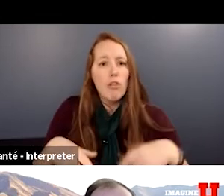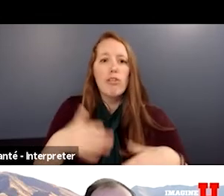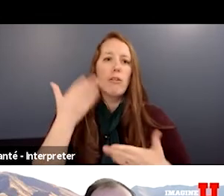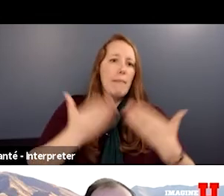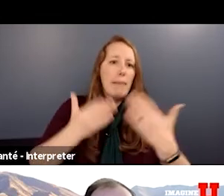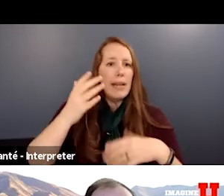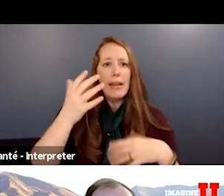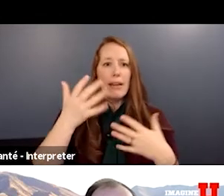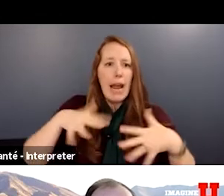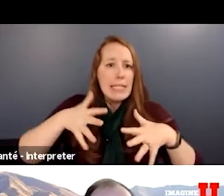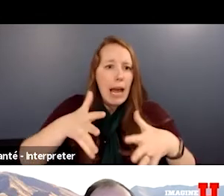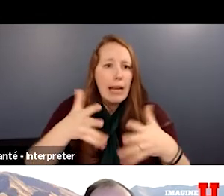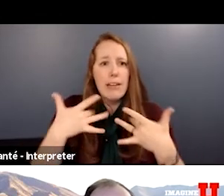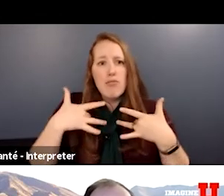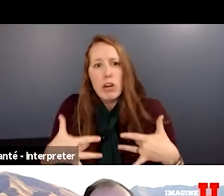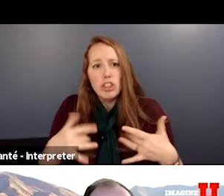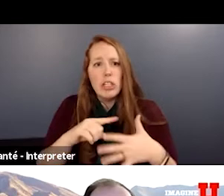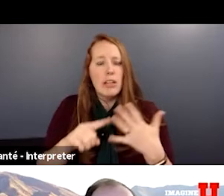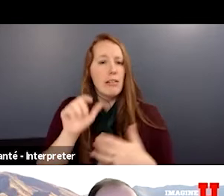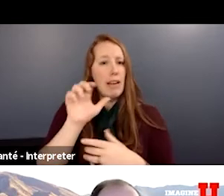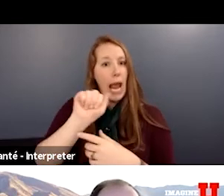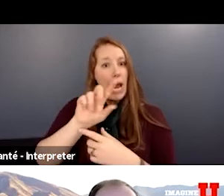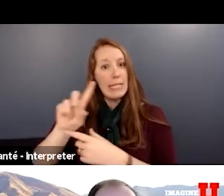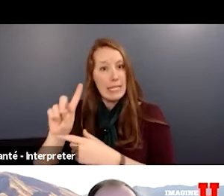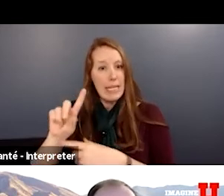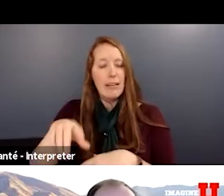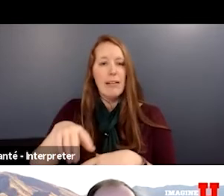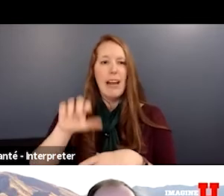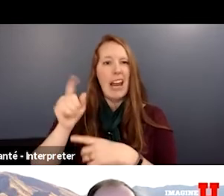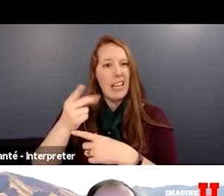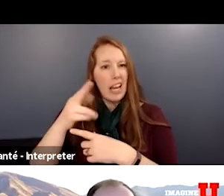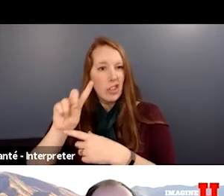those would be folks we consider to have invisible disabilities.